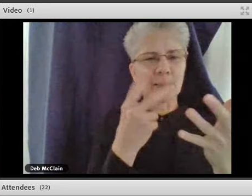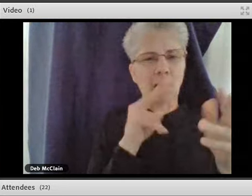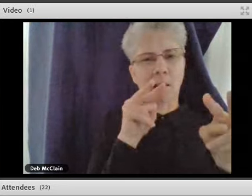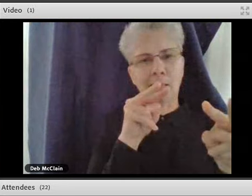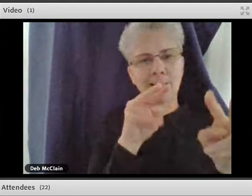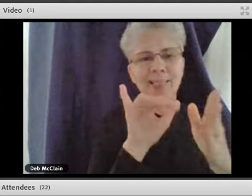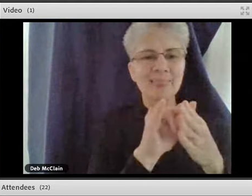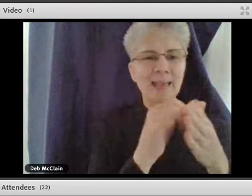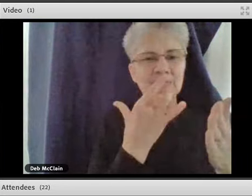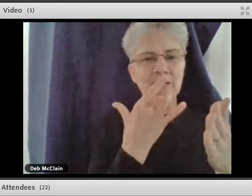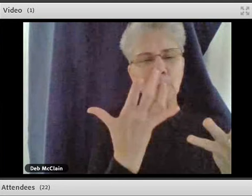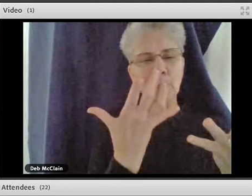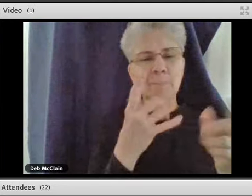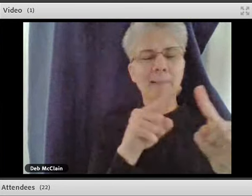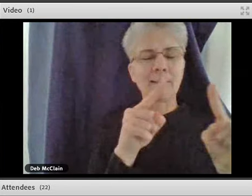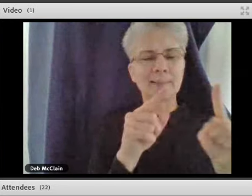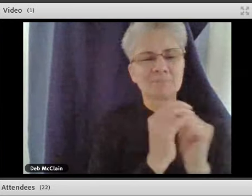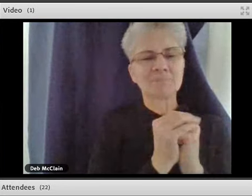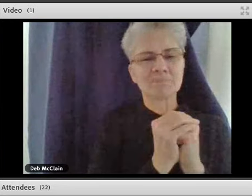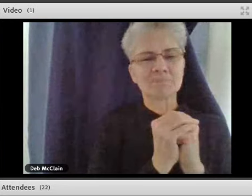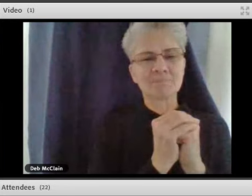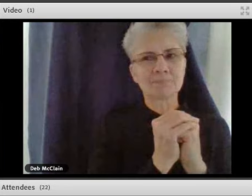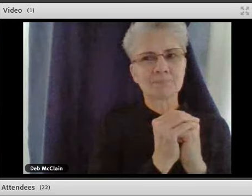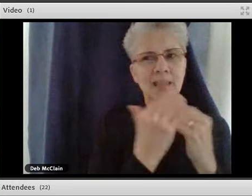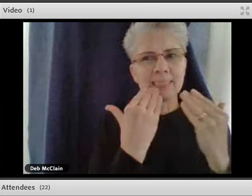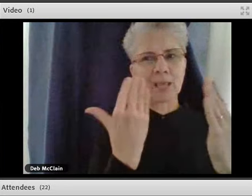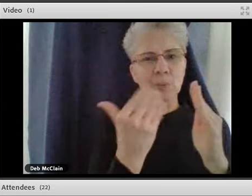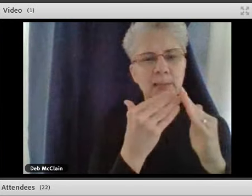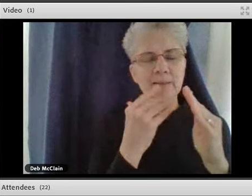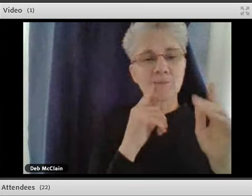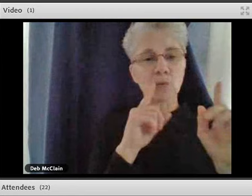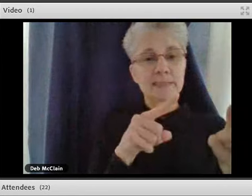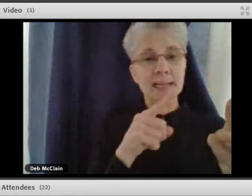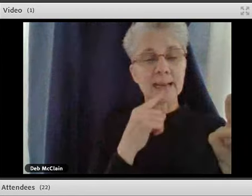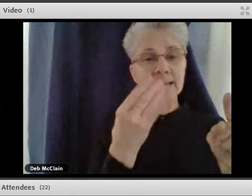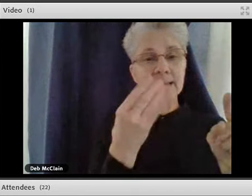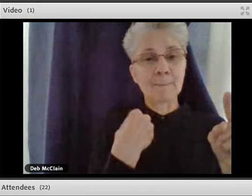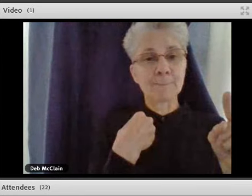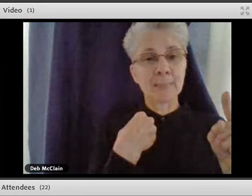and do some of this homework. I know that's not really something that's a favorite thing.